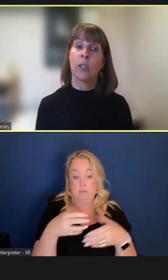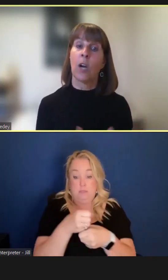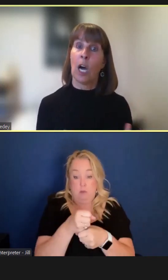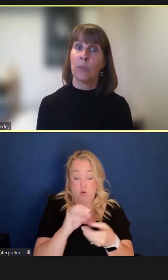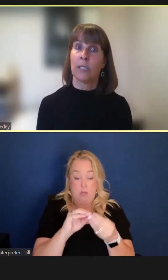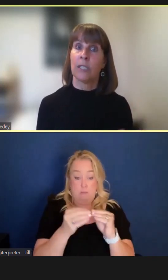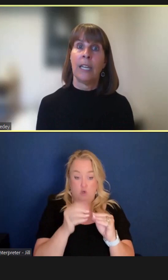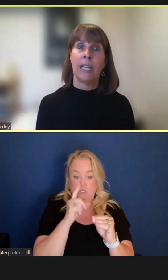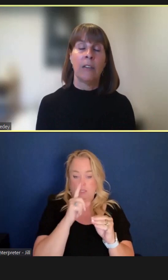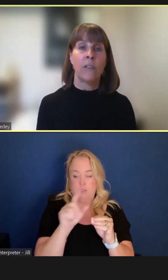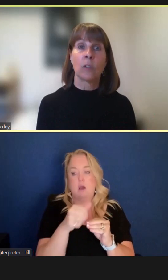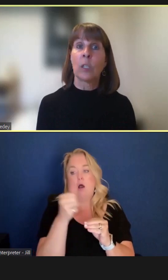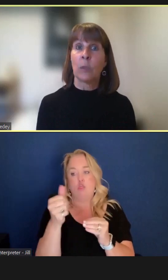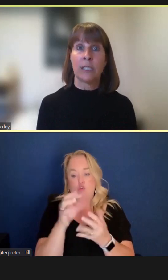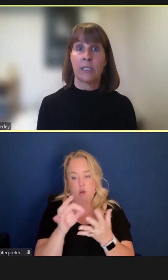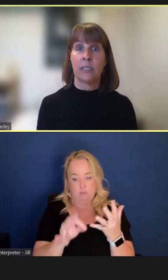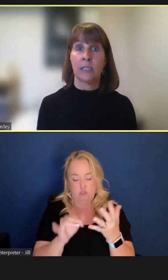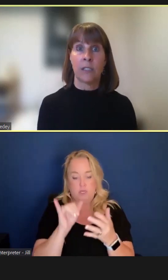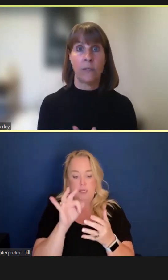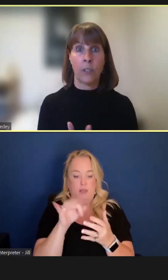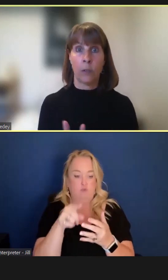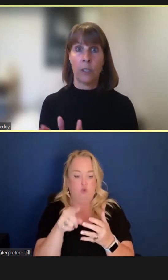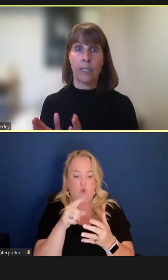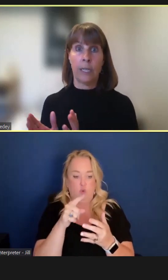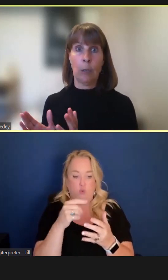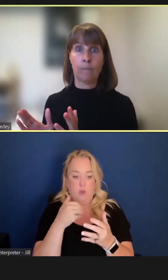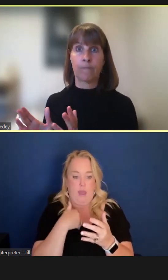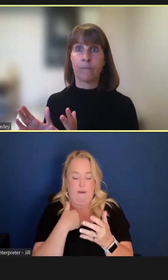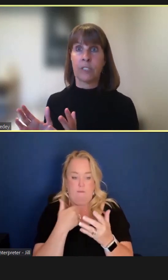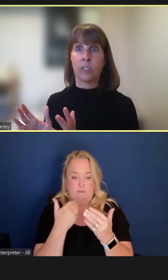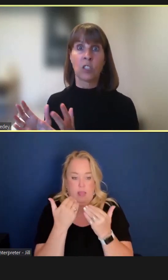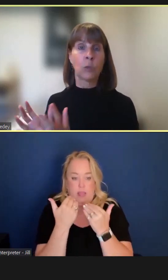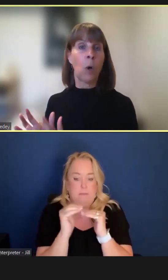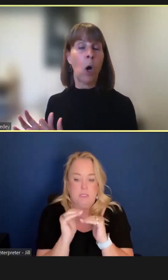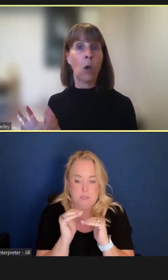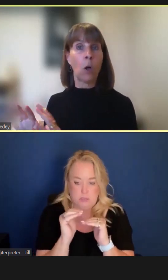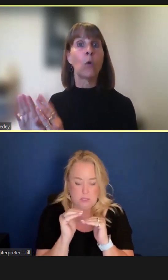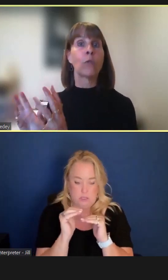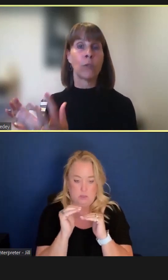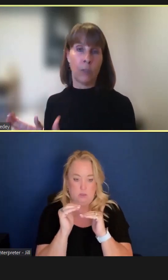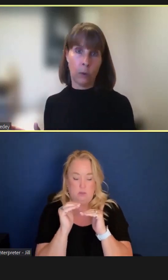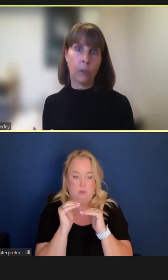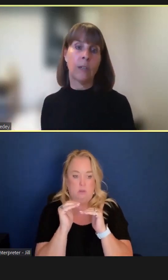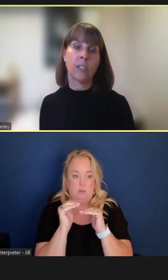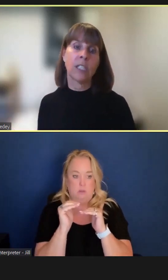option if you're limited to just a very um small overview of the child's